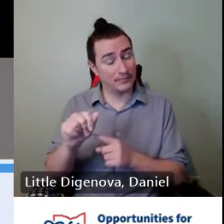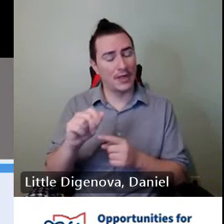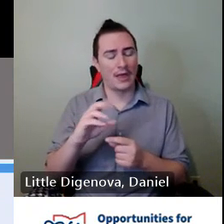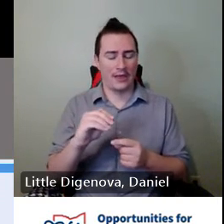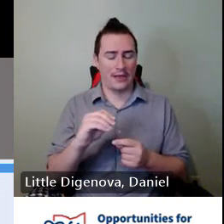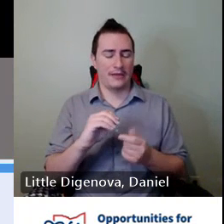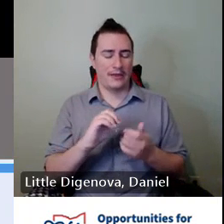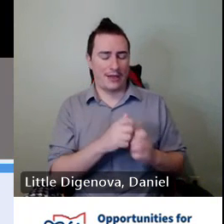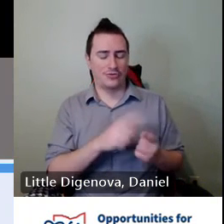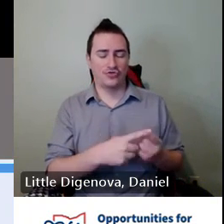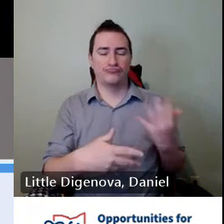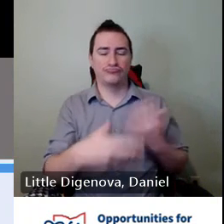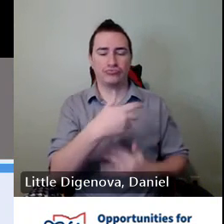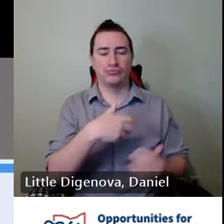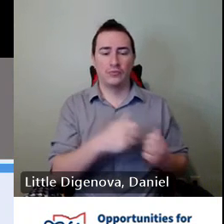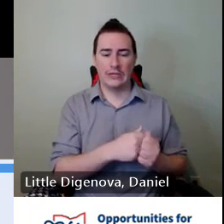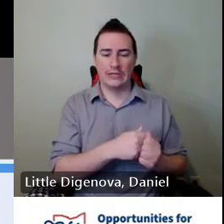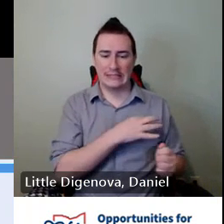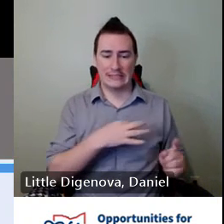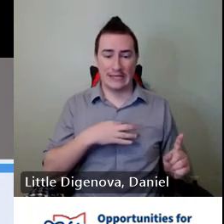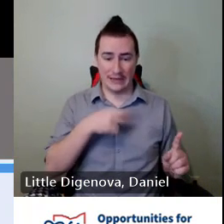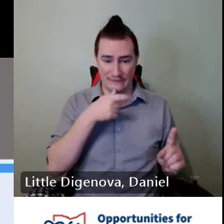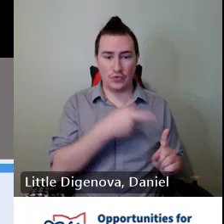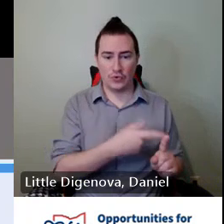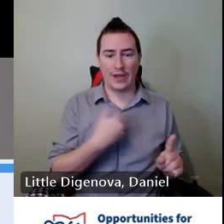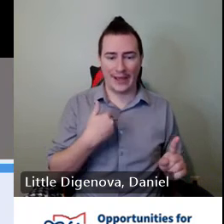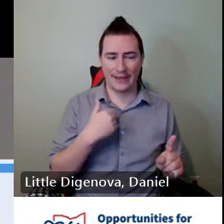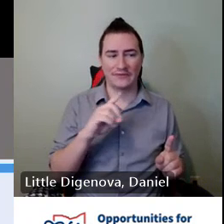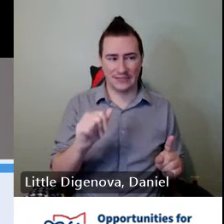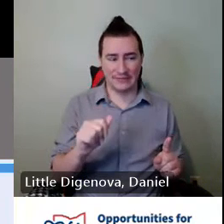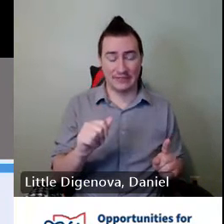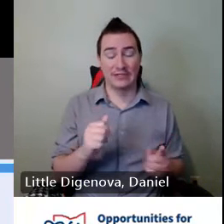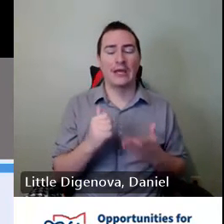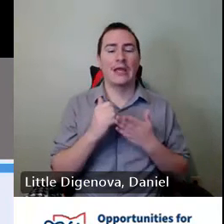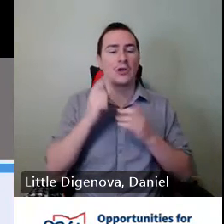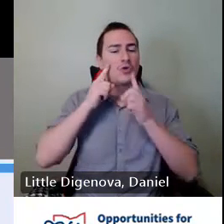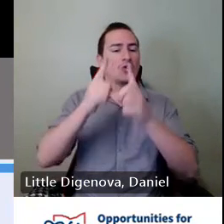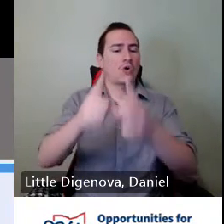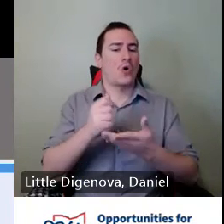It's geared toward making everyone feel more comfortable and included. Julie, will you share